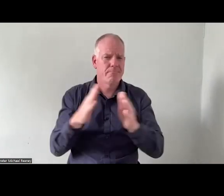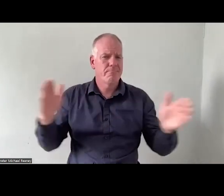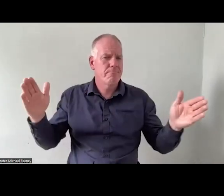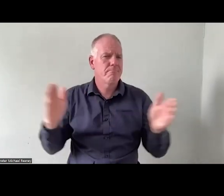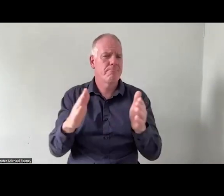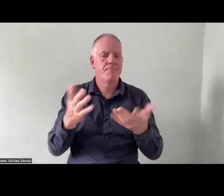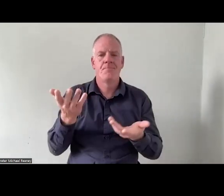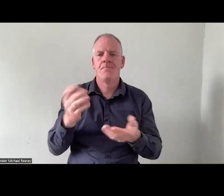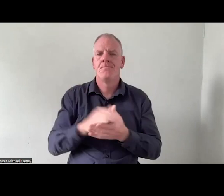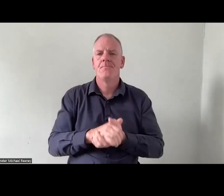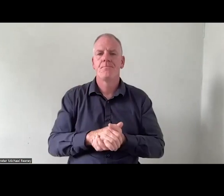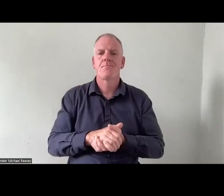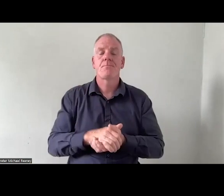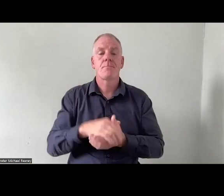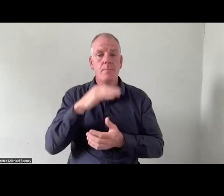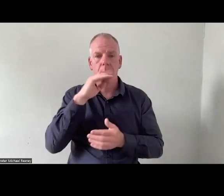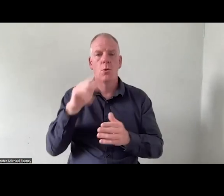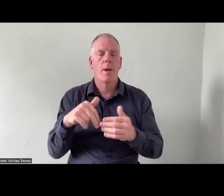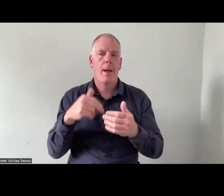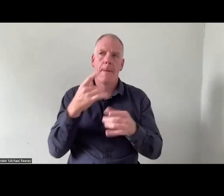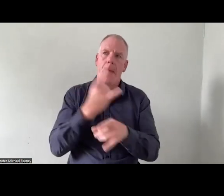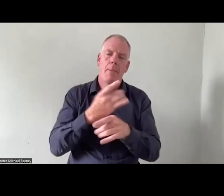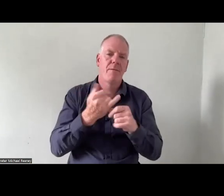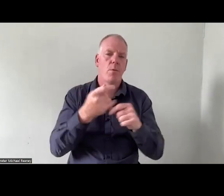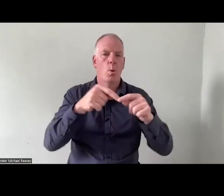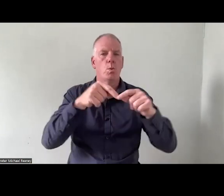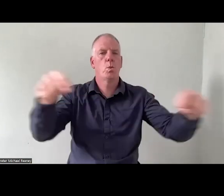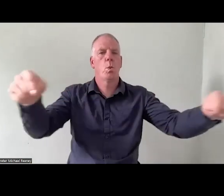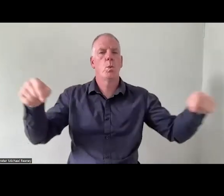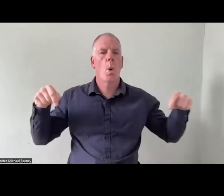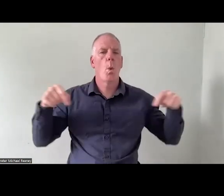so that we can deal with studio theatres and mid-size theatres, large theatres.